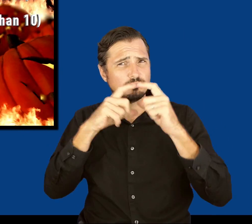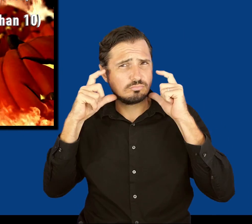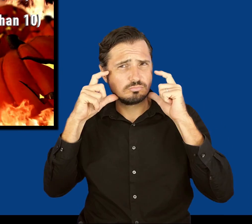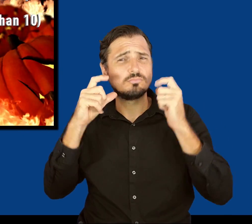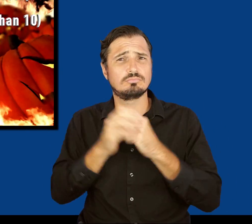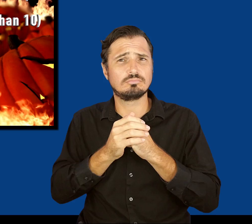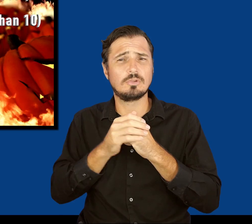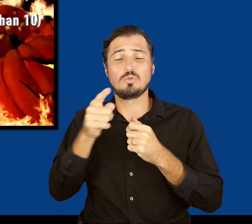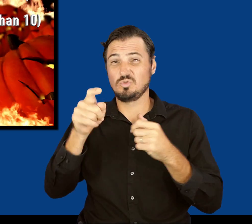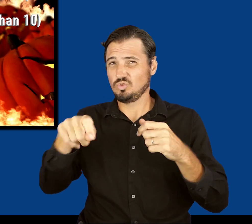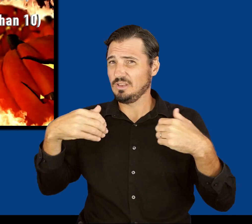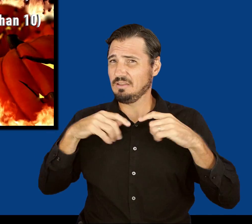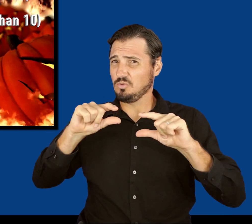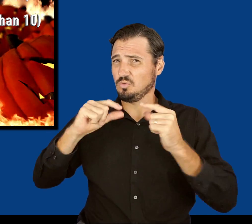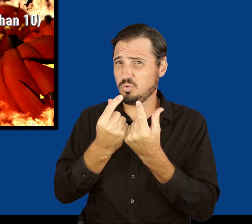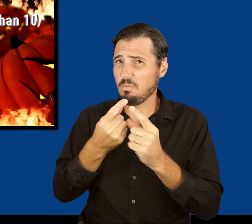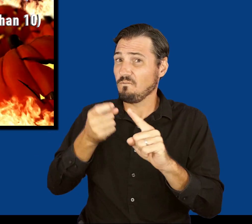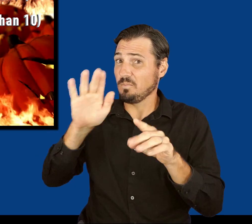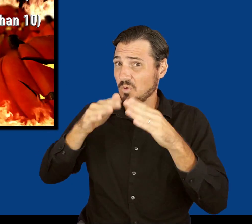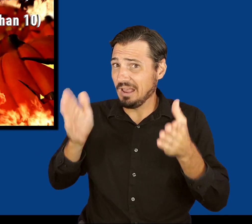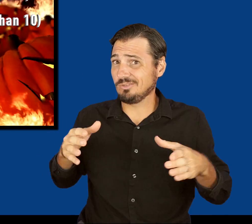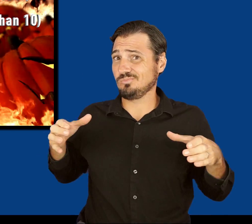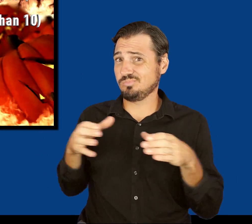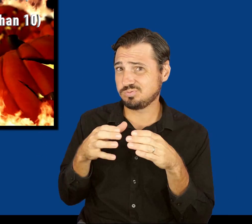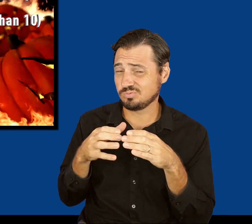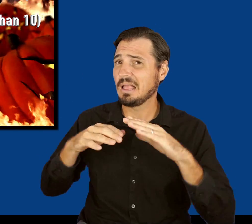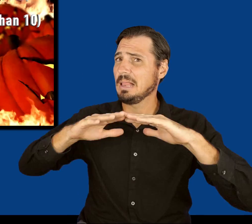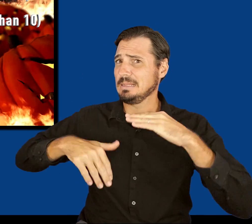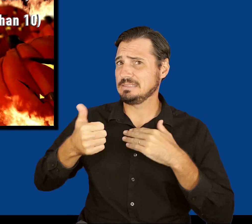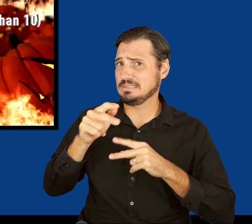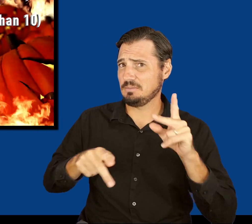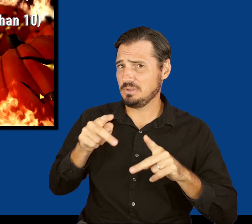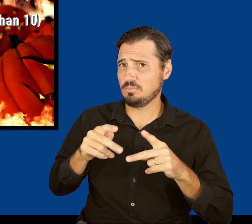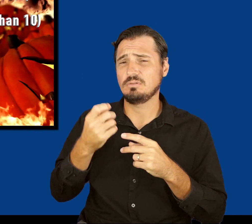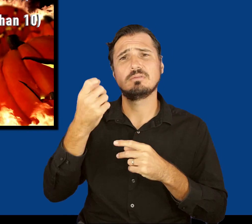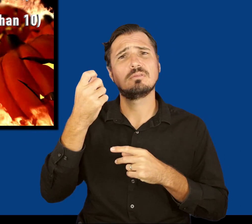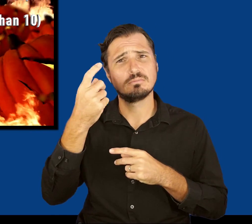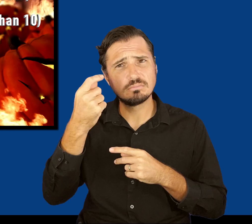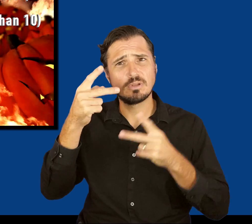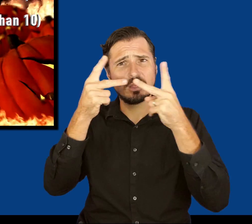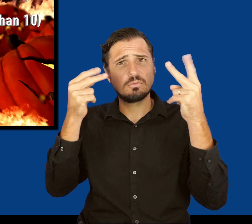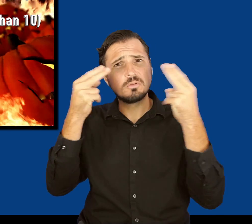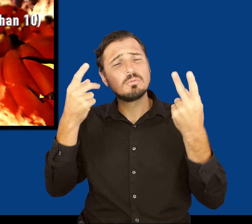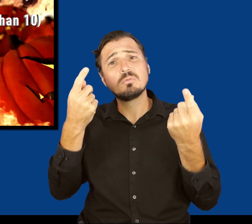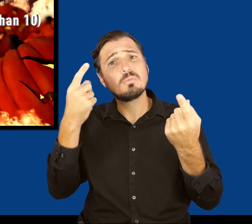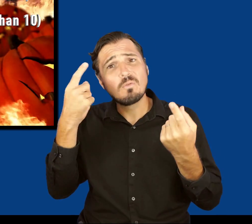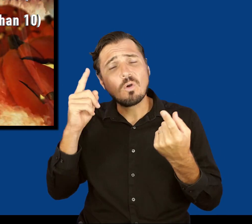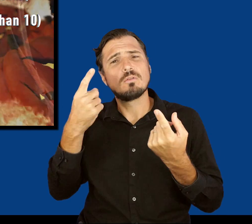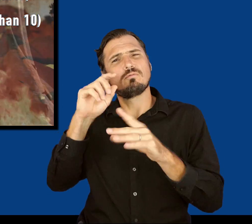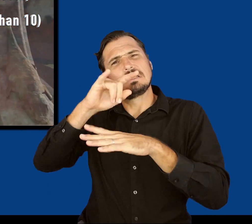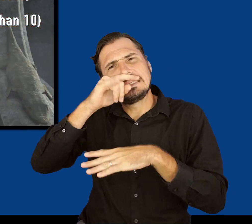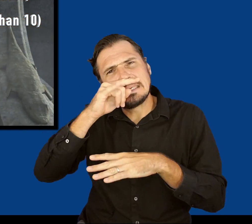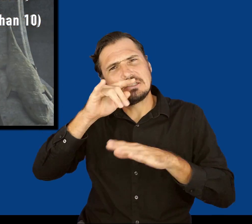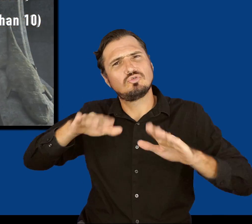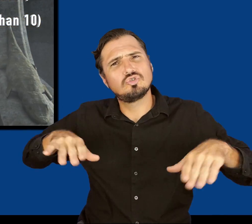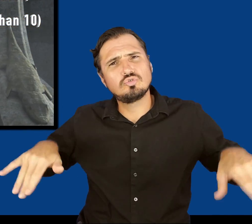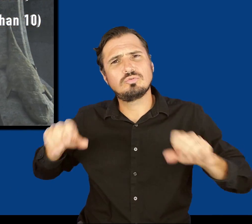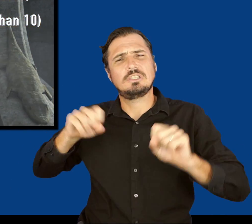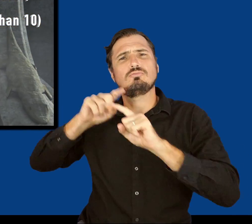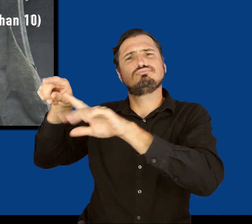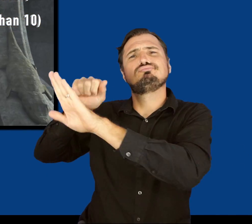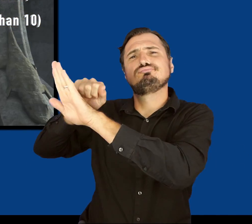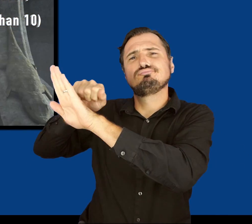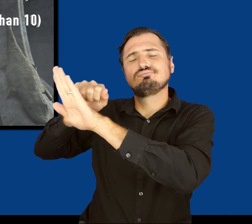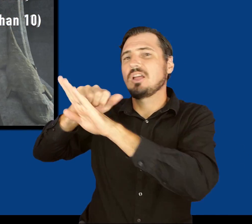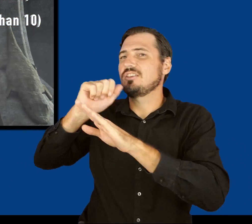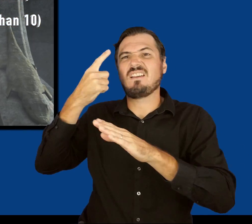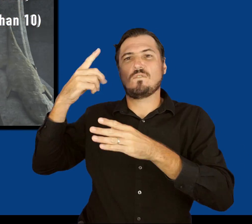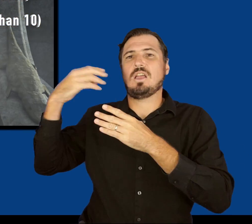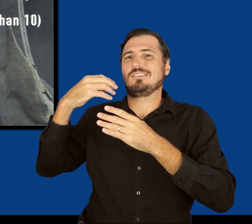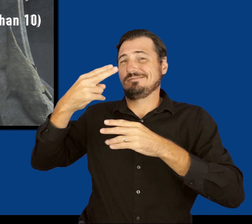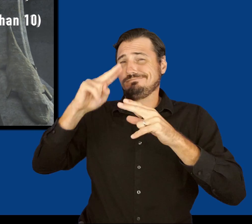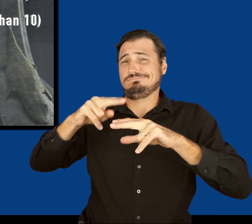Halloween should be focused on trick-or-treating for keiki and not for large gatherings. As a reminder, gatherings are limited to 25 outdoors and 10 indoors.